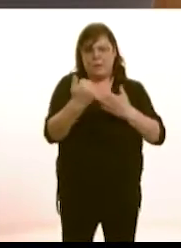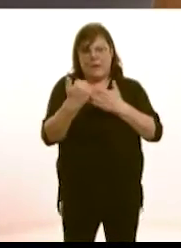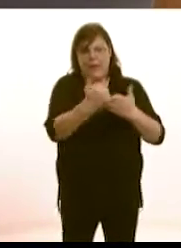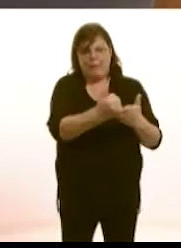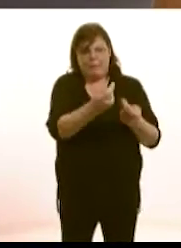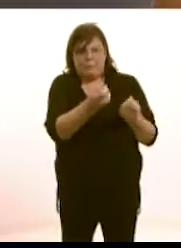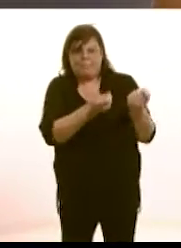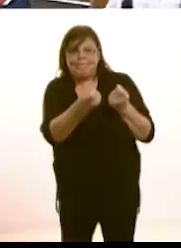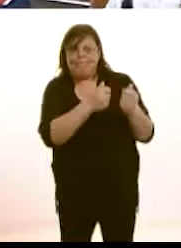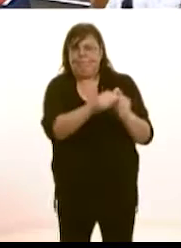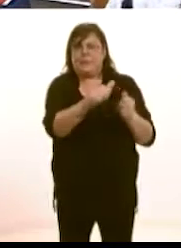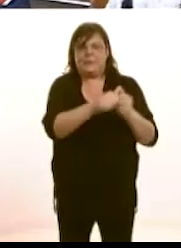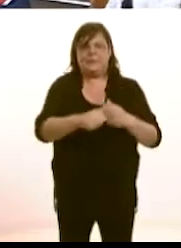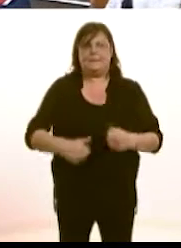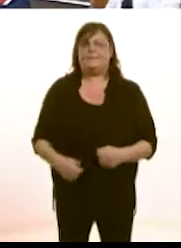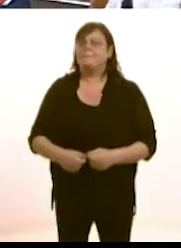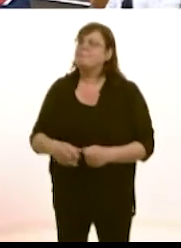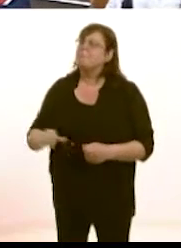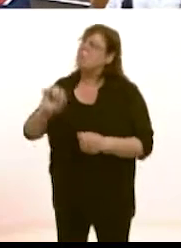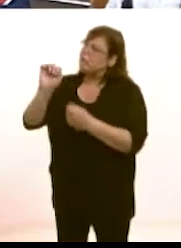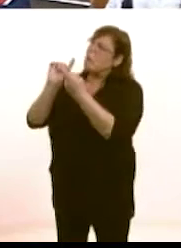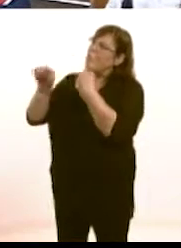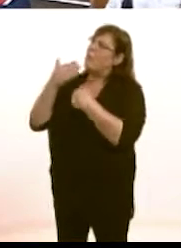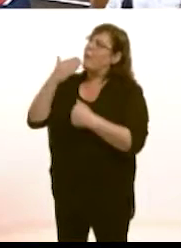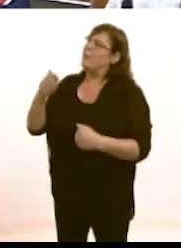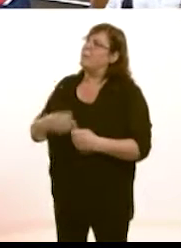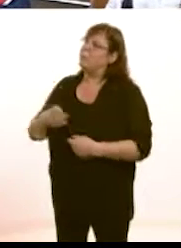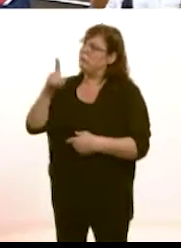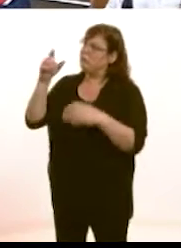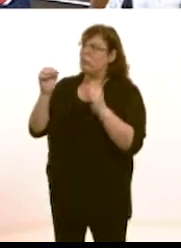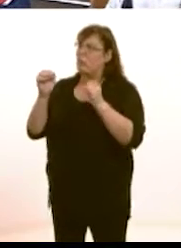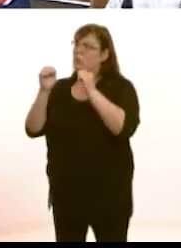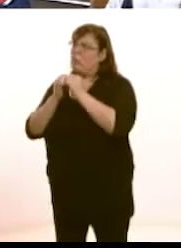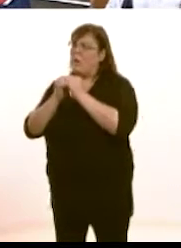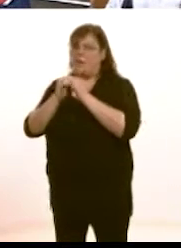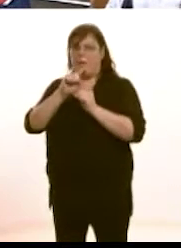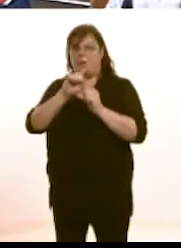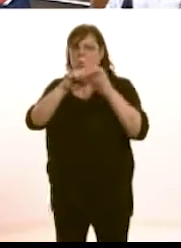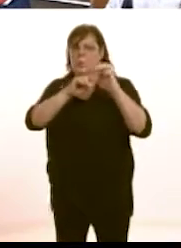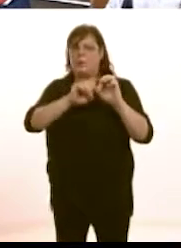Jeremy Miles: I thank the First Minister for that response. Does he agree that, in addition to improving the quality of care for patients living with